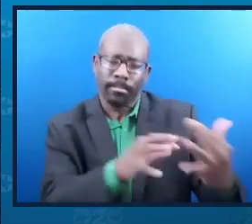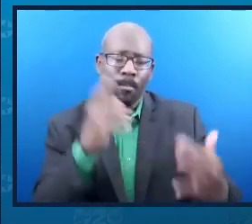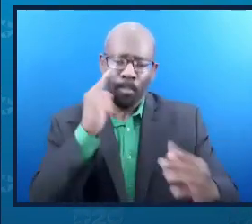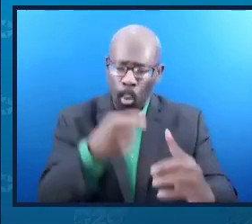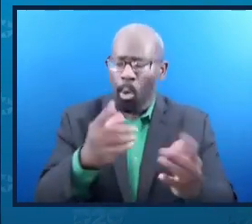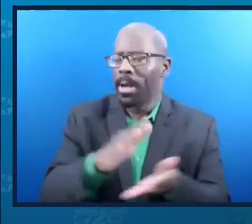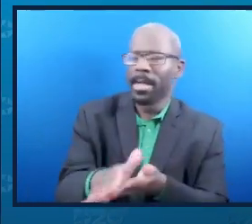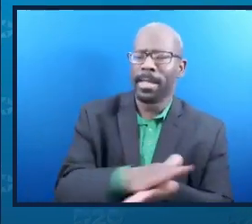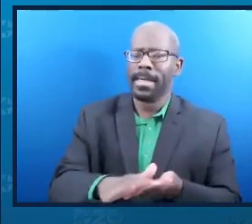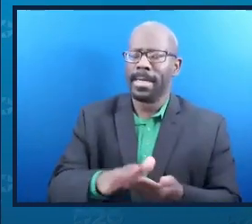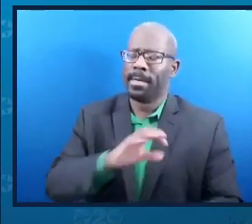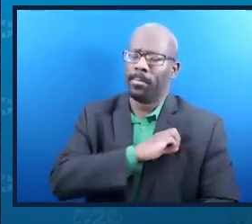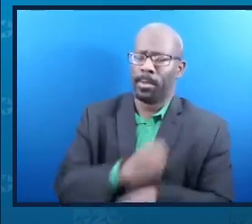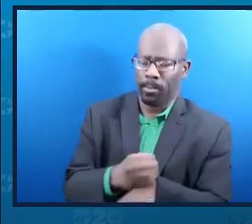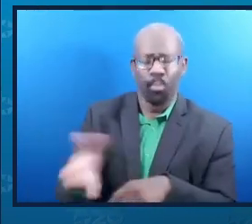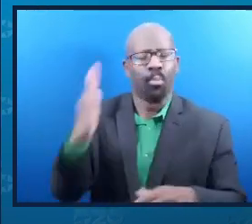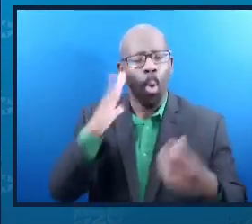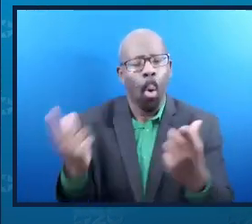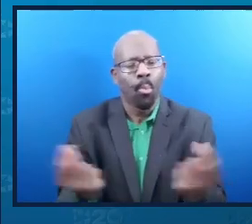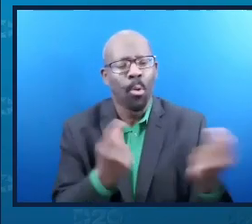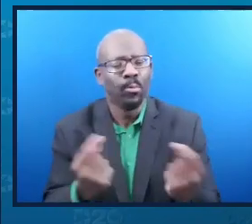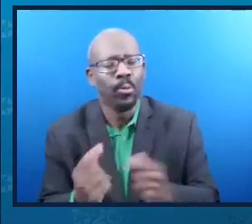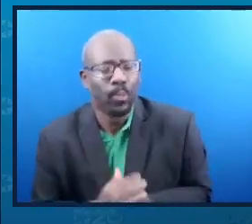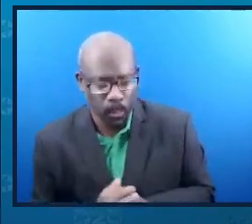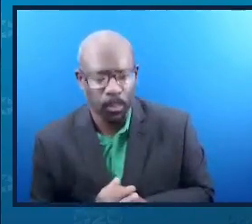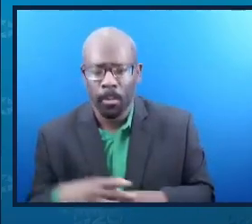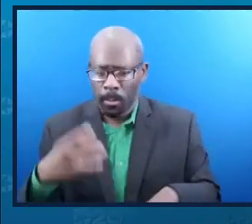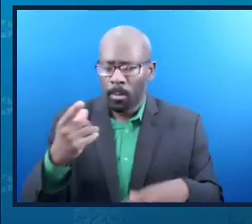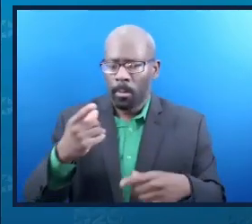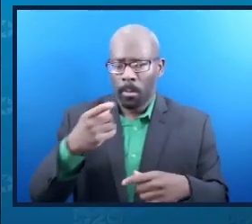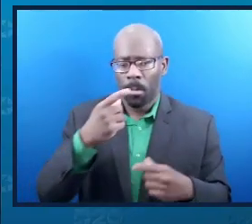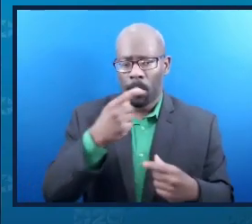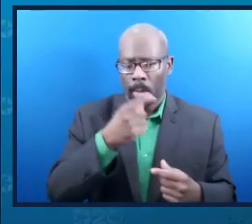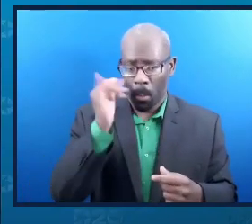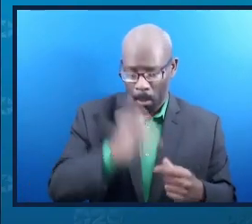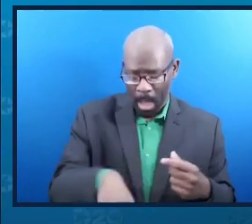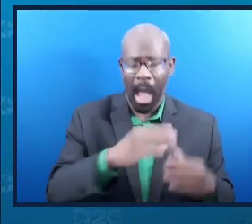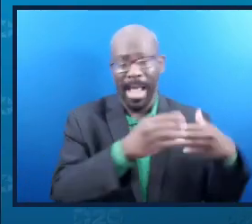WITH IT IL WIL LEAD WITH JOB CREATION.